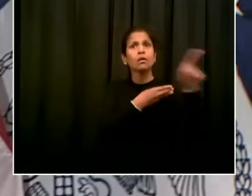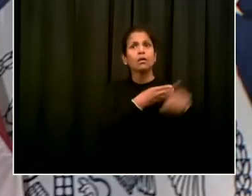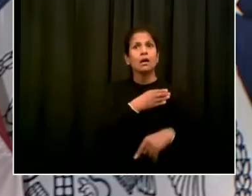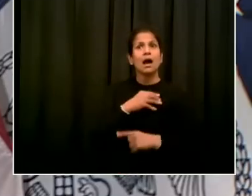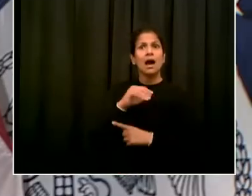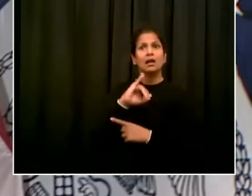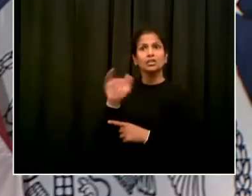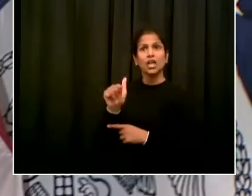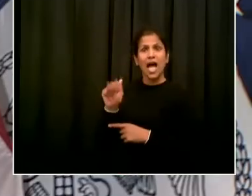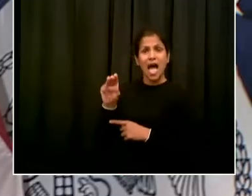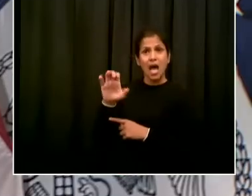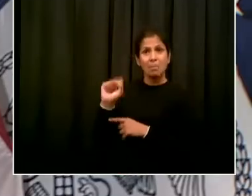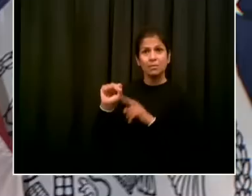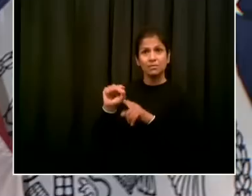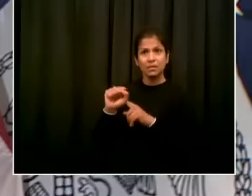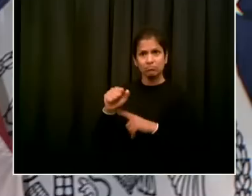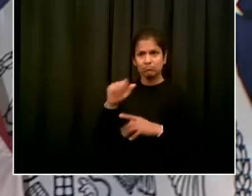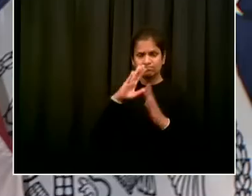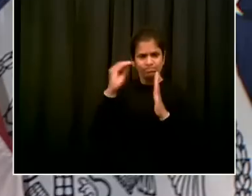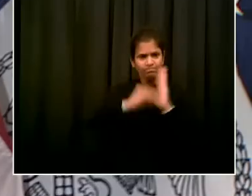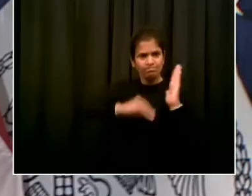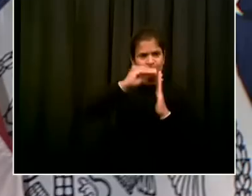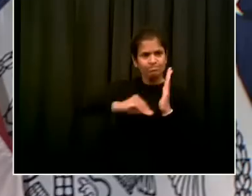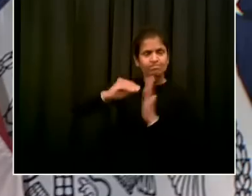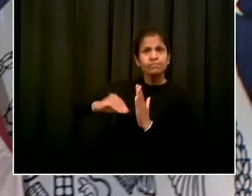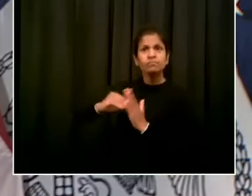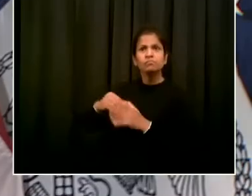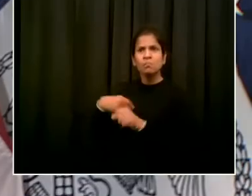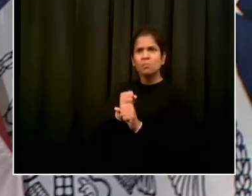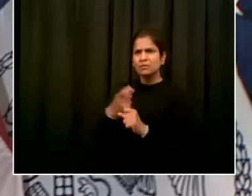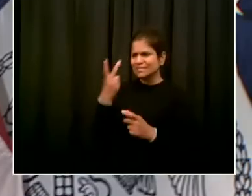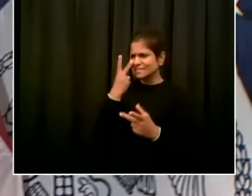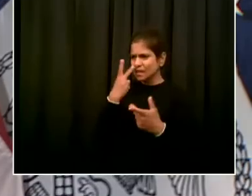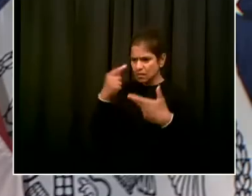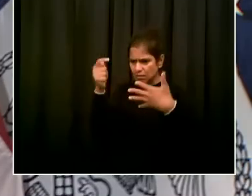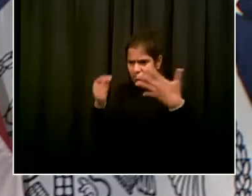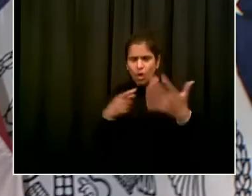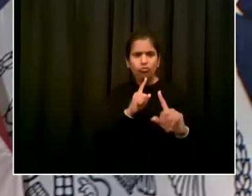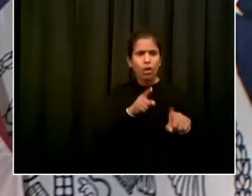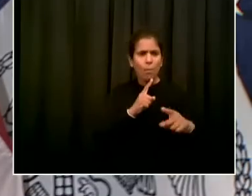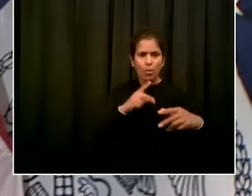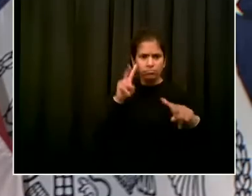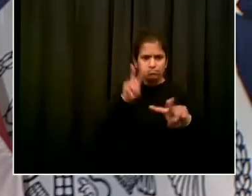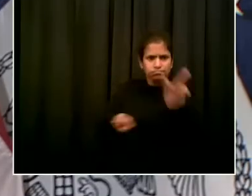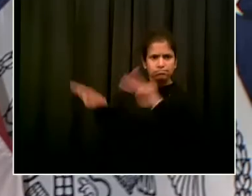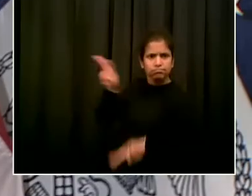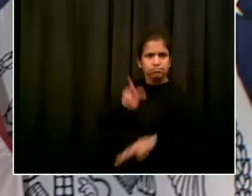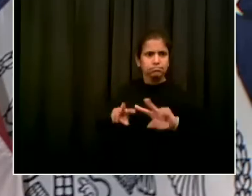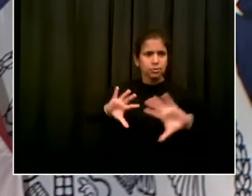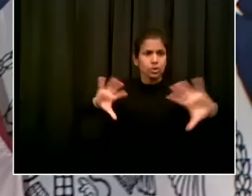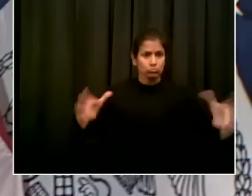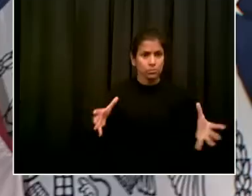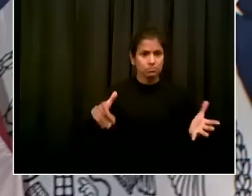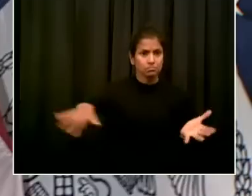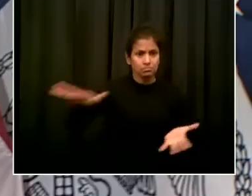AND COMMUNITIES FOR POLICE